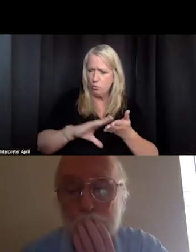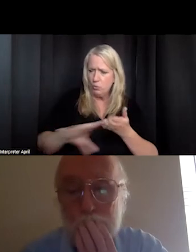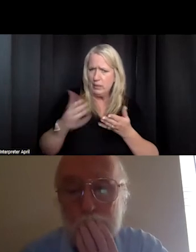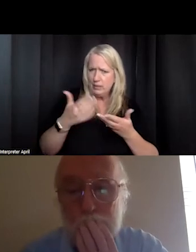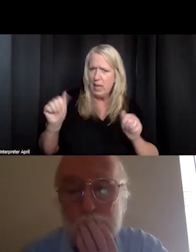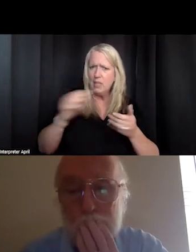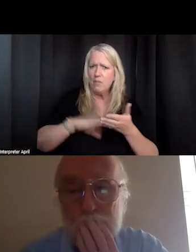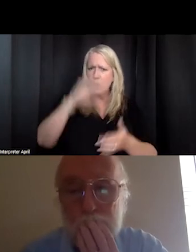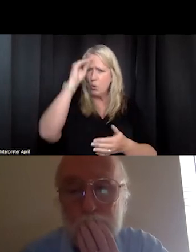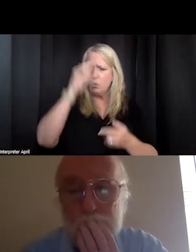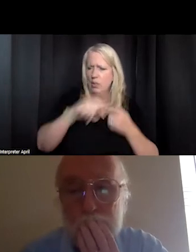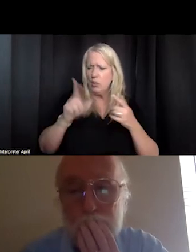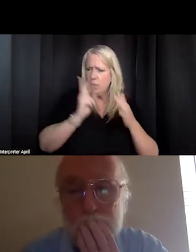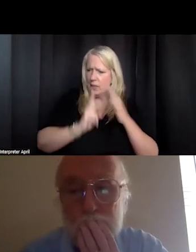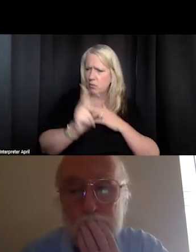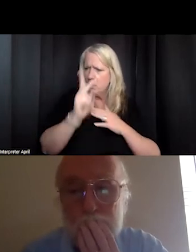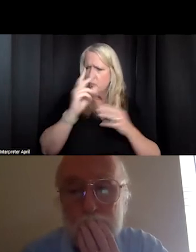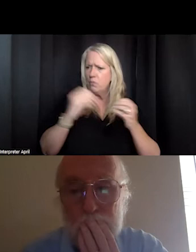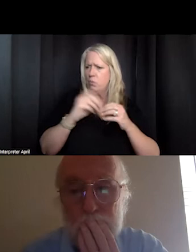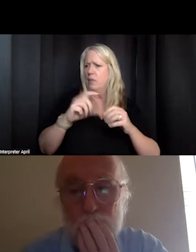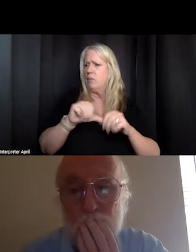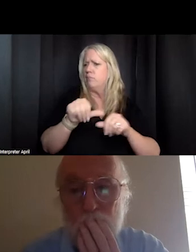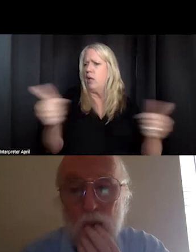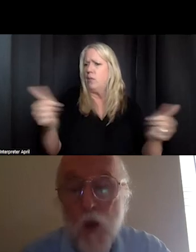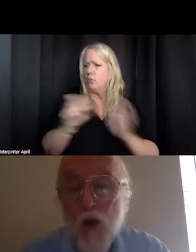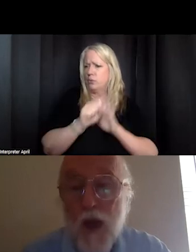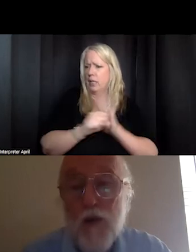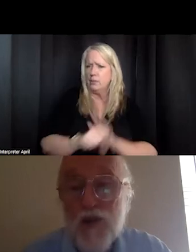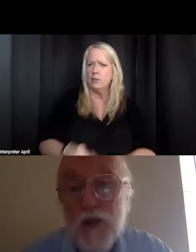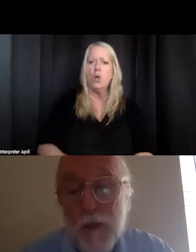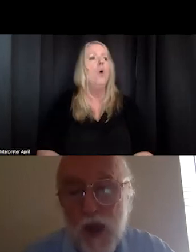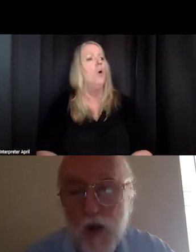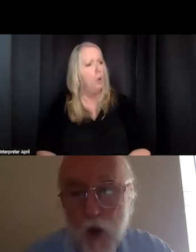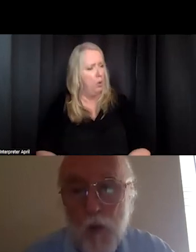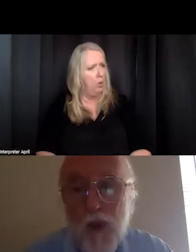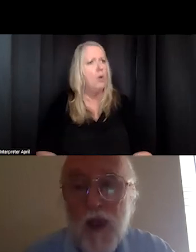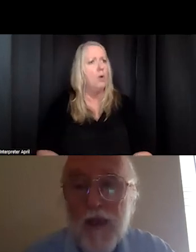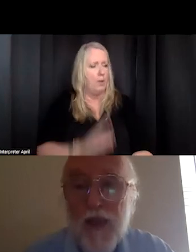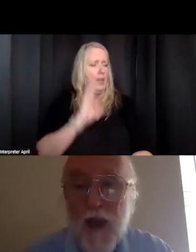INSIGHTS FROM THAT WITH A BROADER GROUP OF STATES? >> WELL THAT WOULD CERTAINLY BE OUR HOPE. THAT,